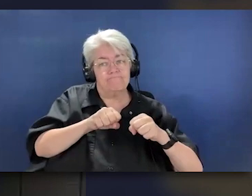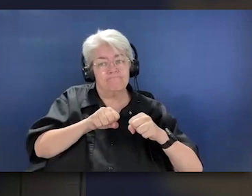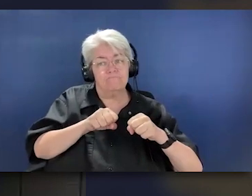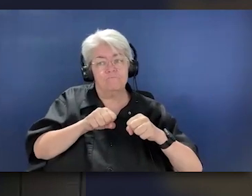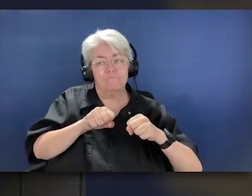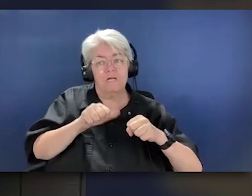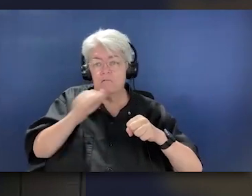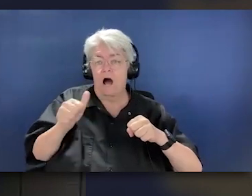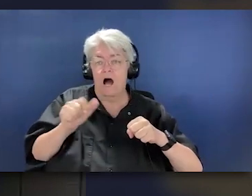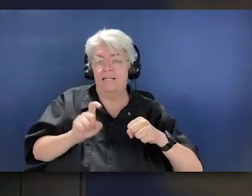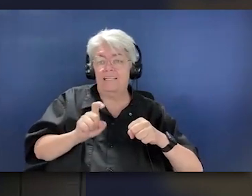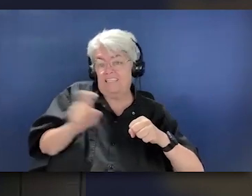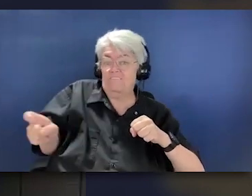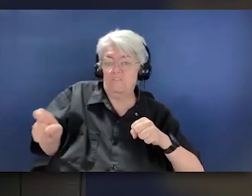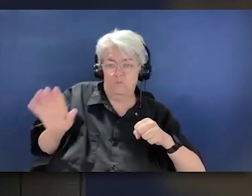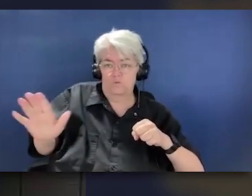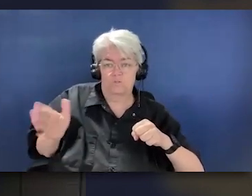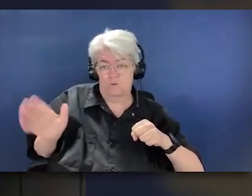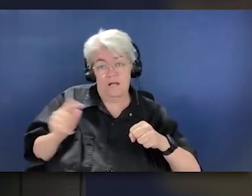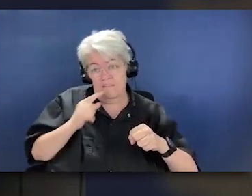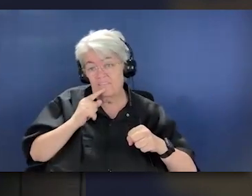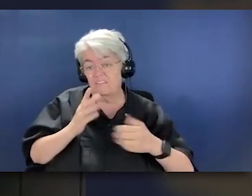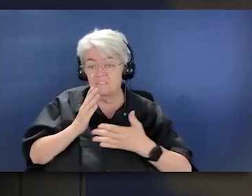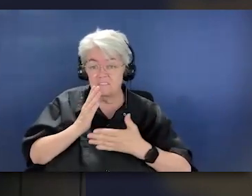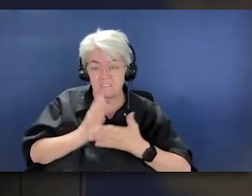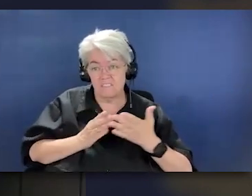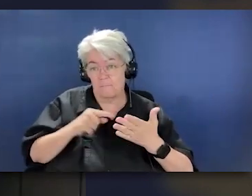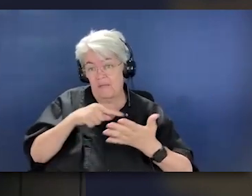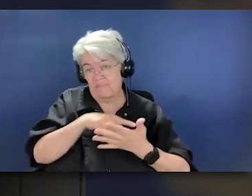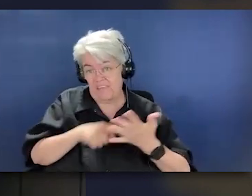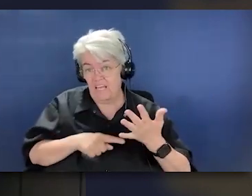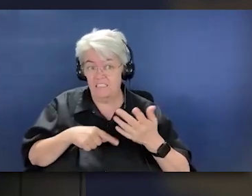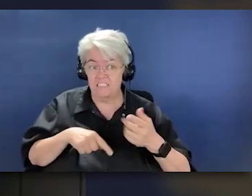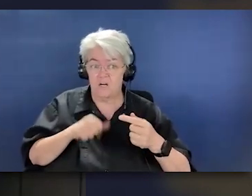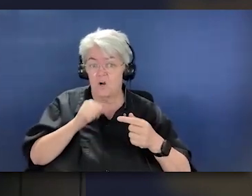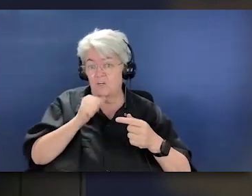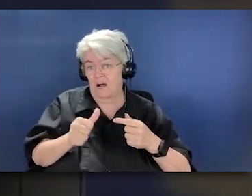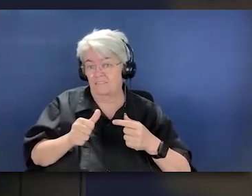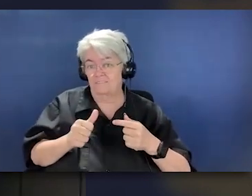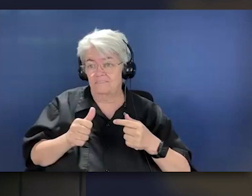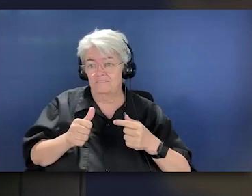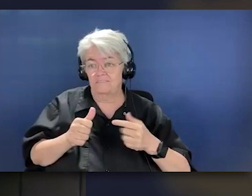some things that we think are a little bit ugly and a little bit not how we’d like them to be.